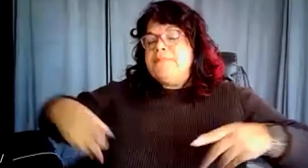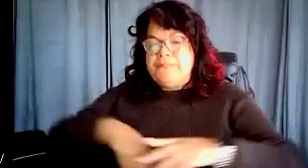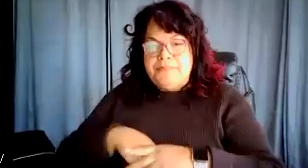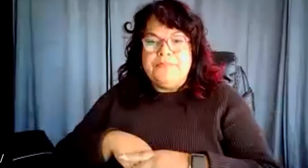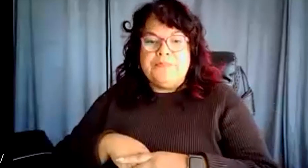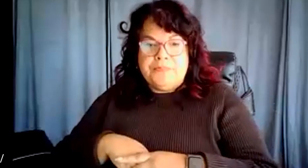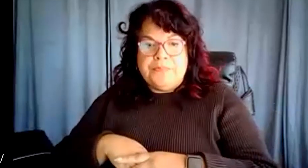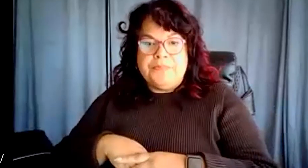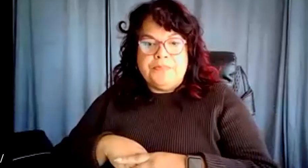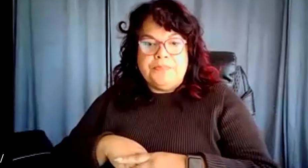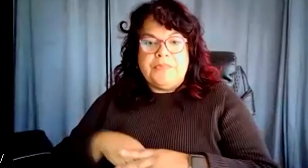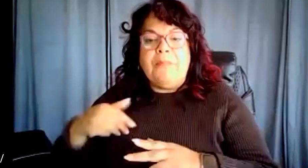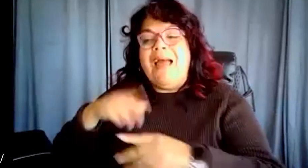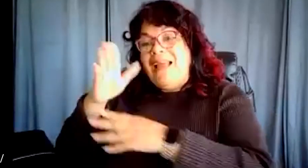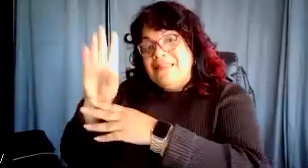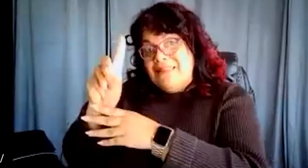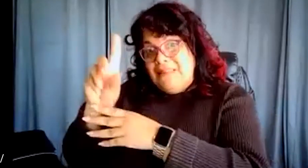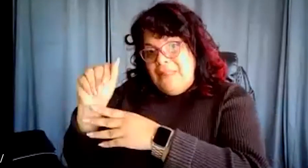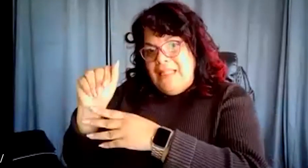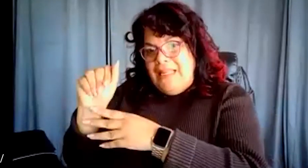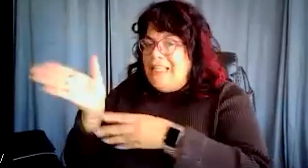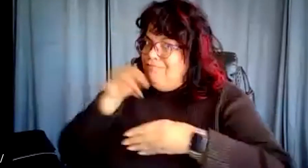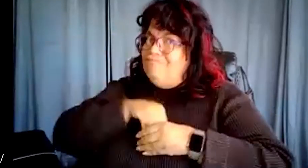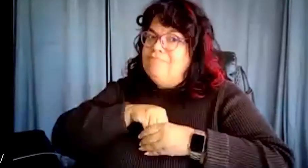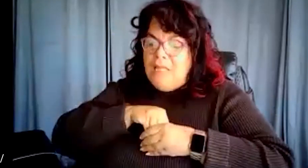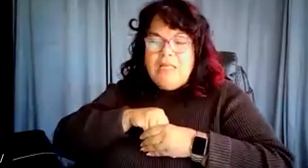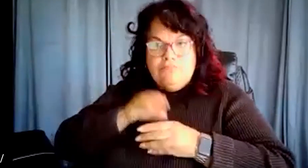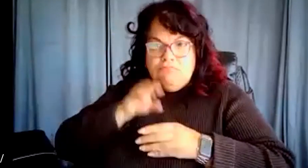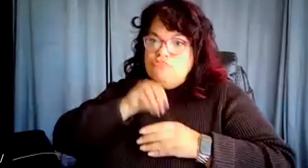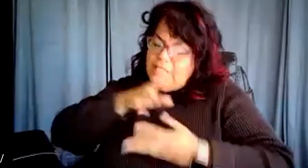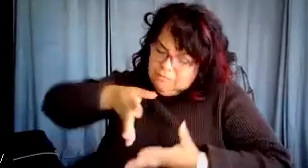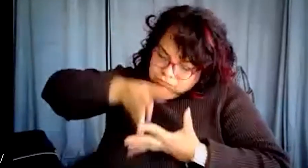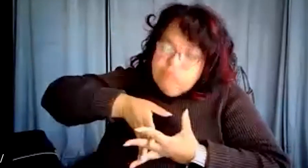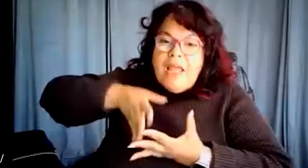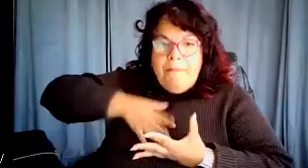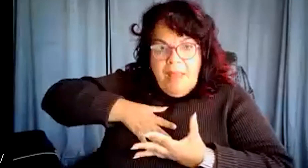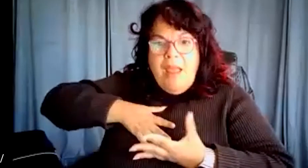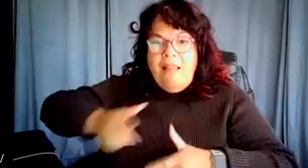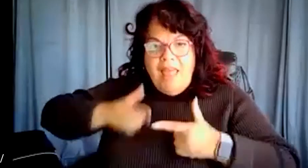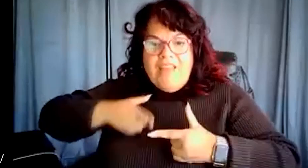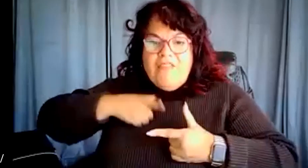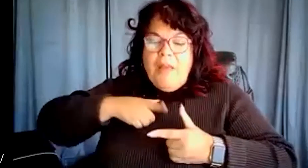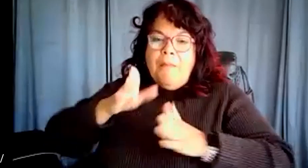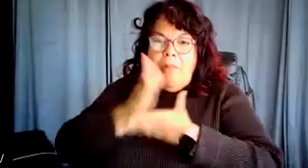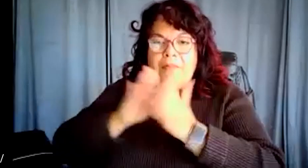And so, my disability is very much a part of my life and part of my identity and who I am.